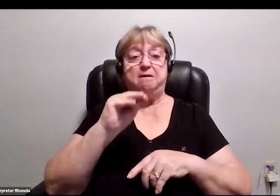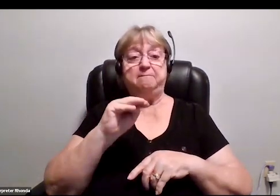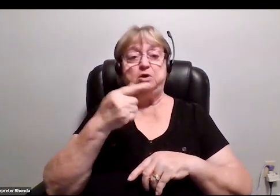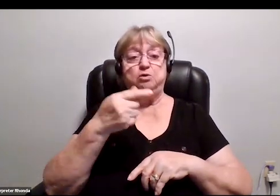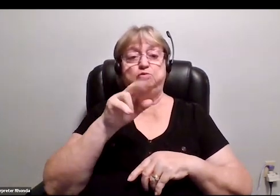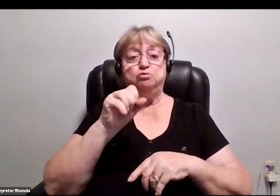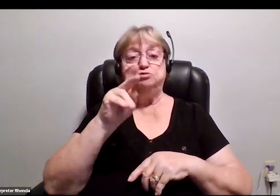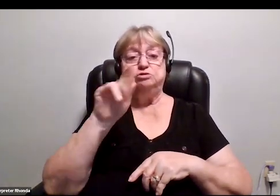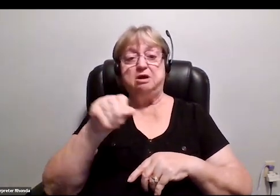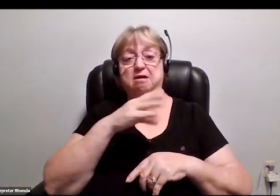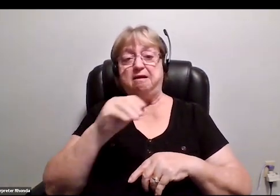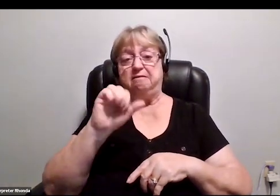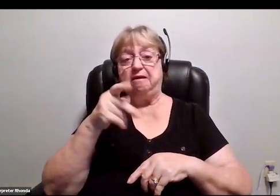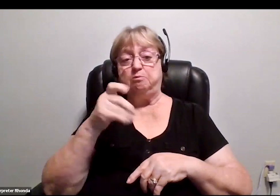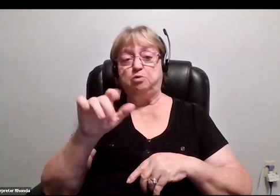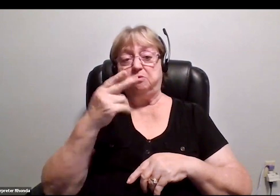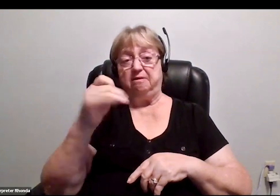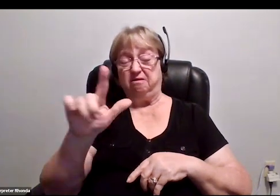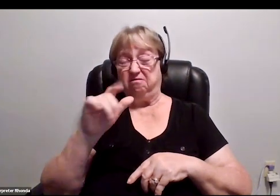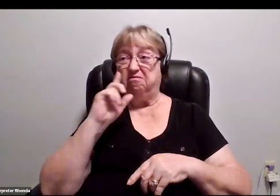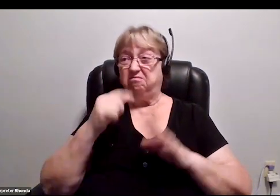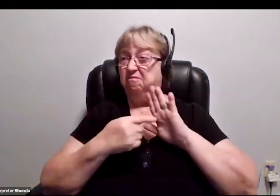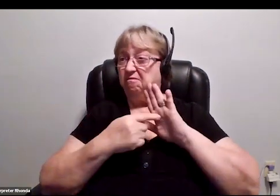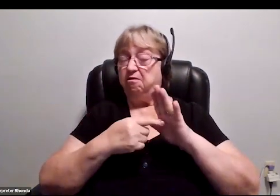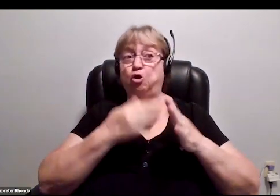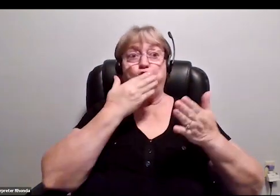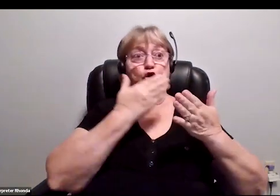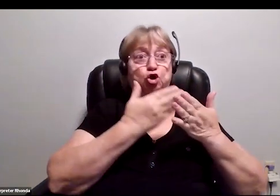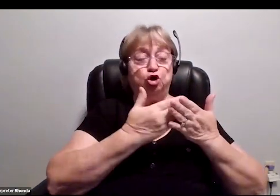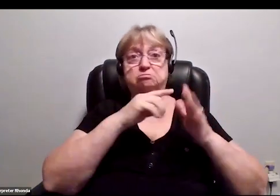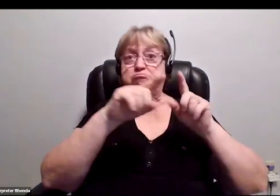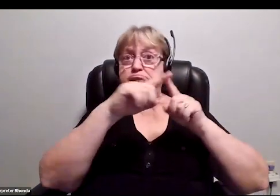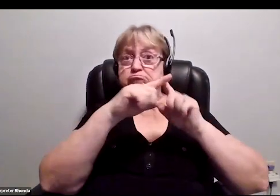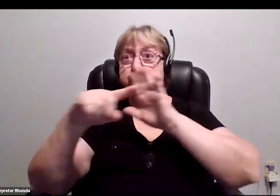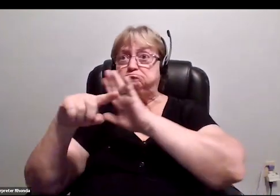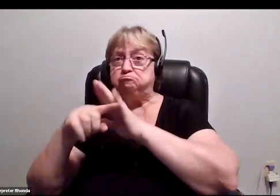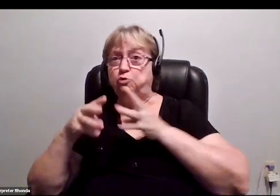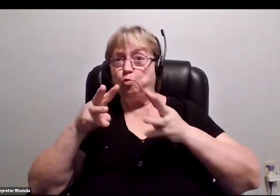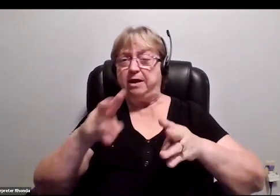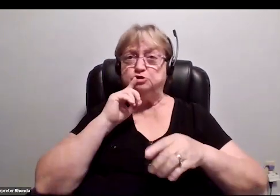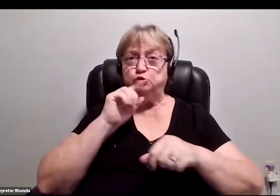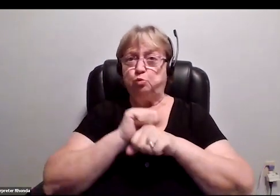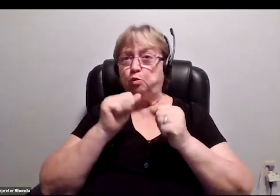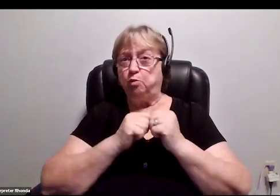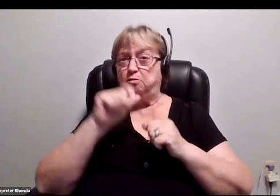where they were showing good and bad ways to work with blind and low-vision scientists in a chemistry setting.